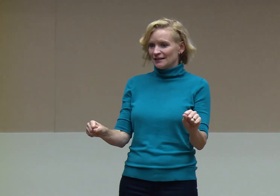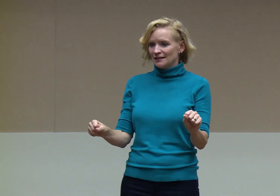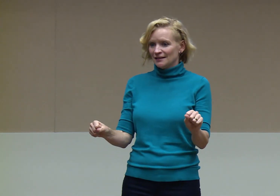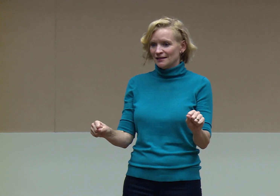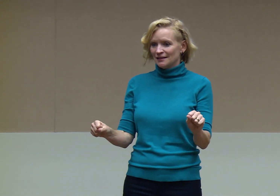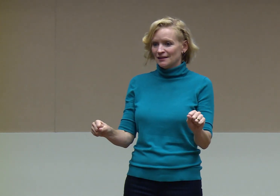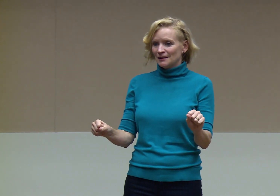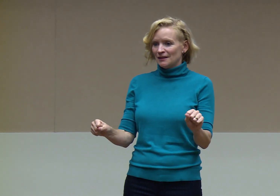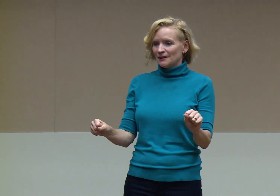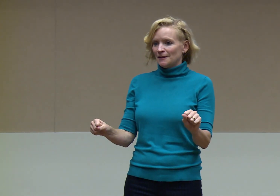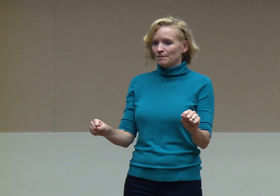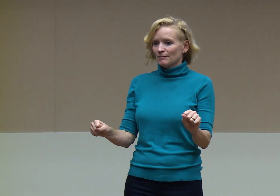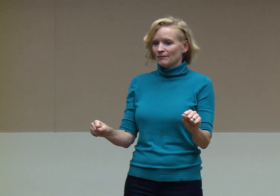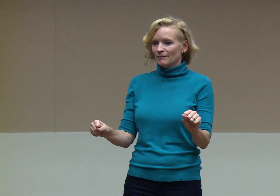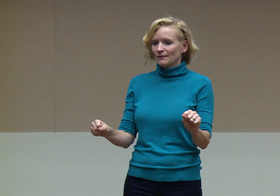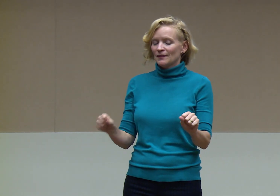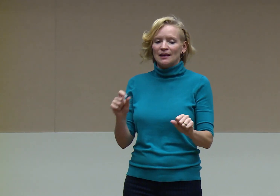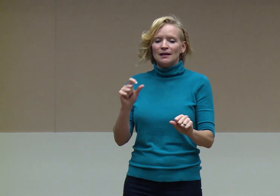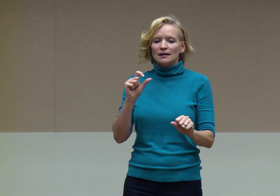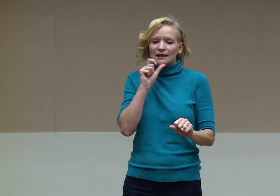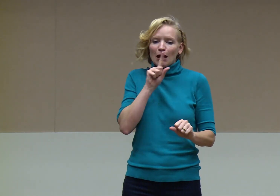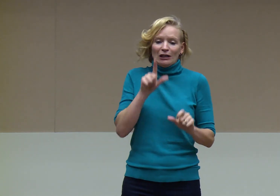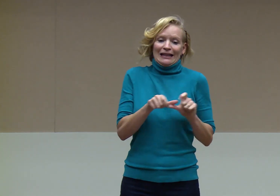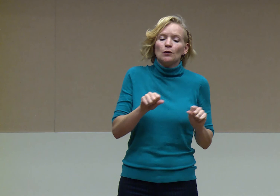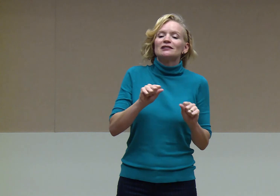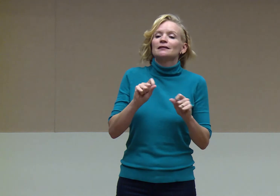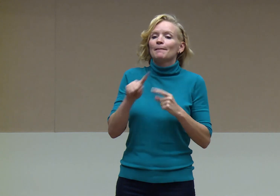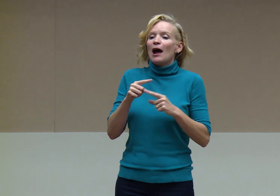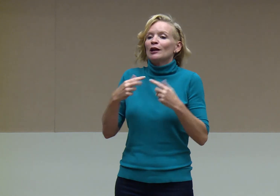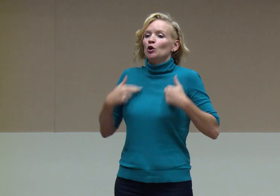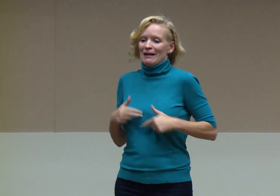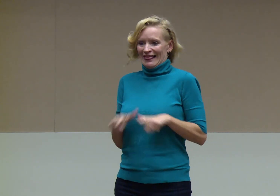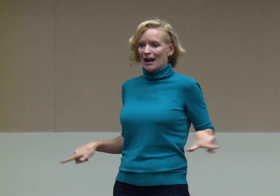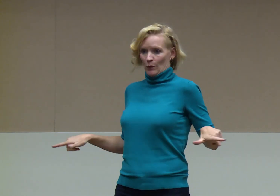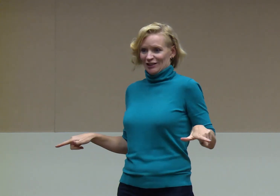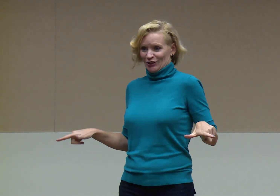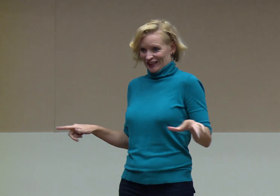Another thing that was amazing for me about linguistics--